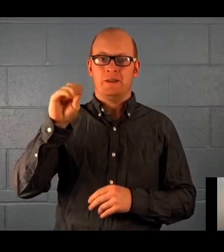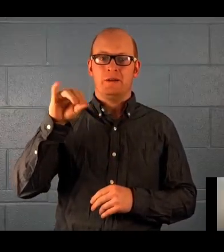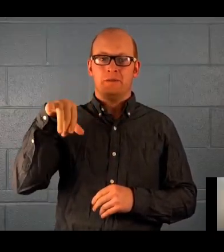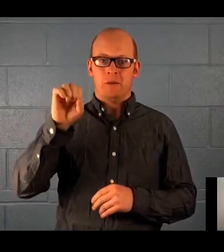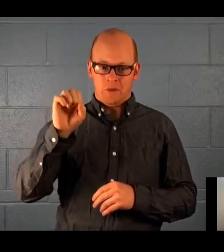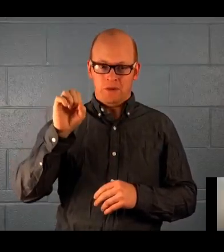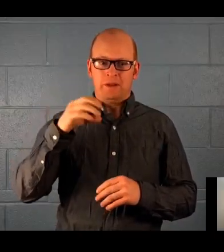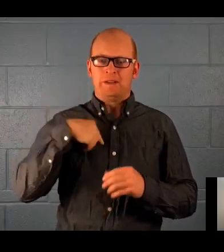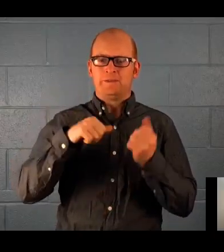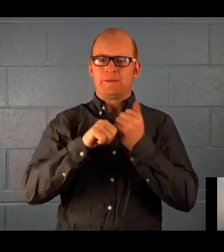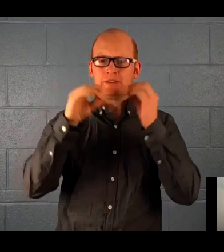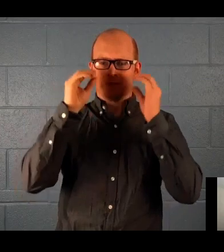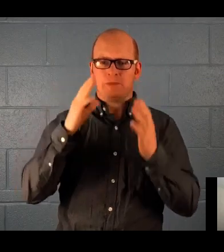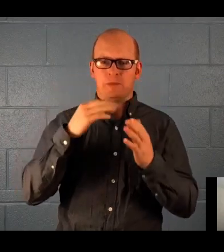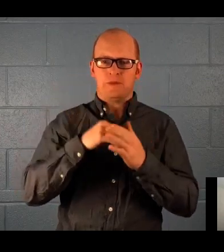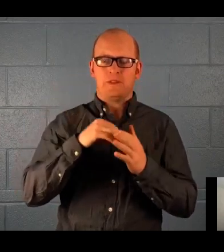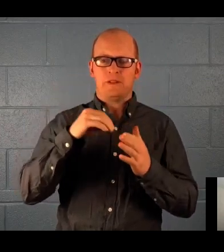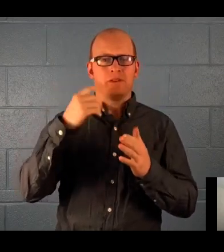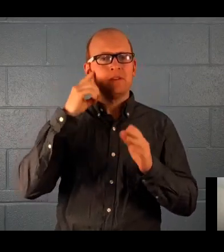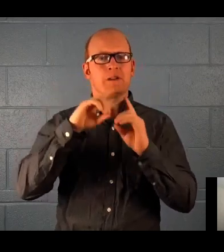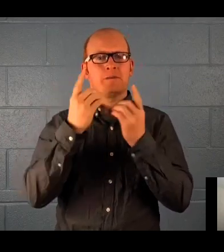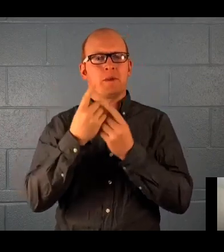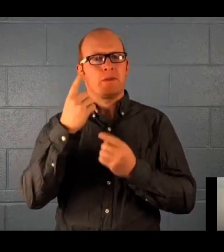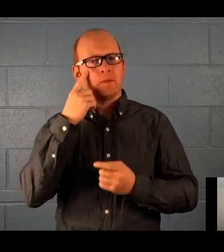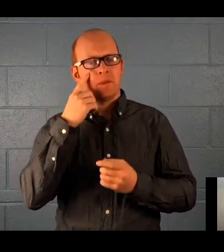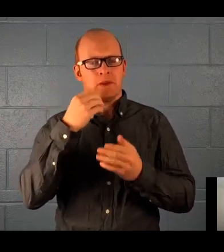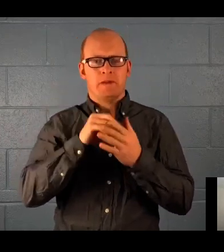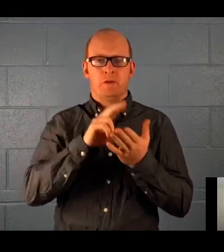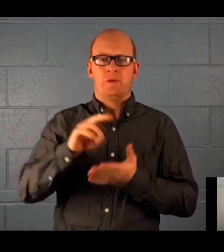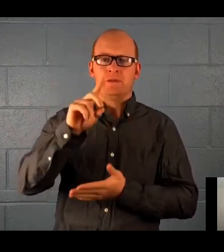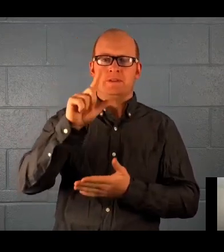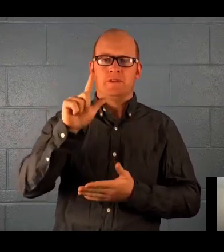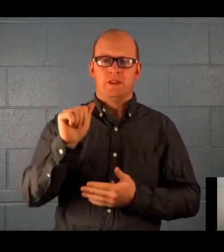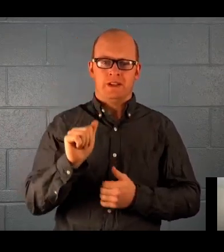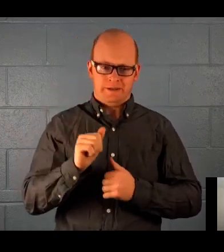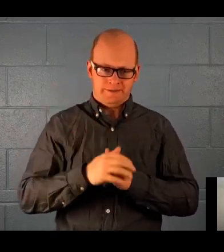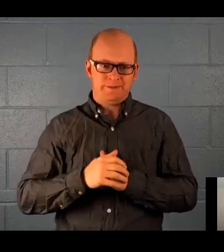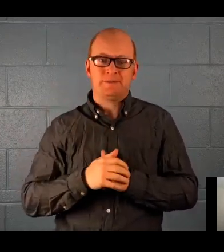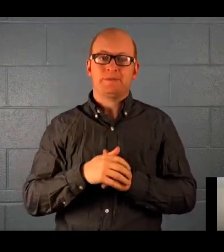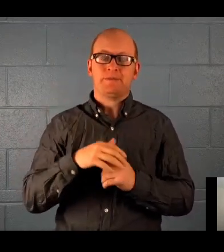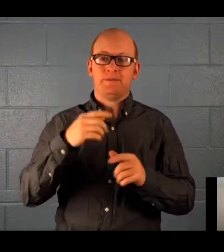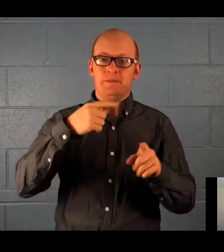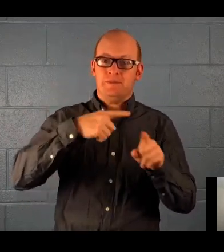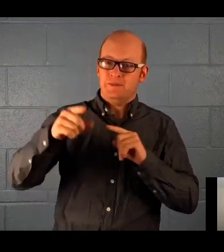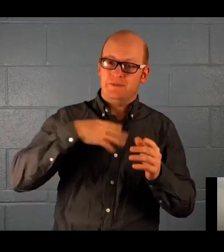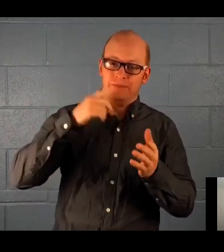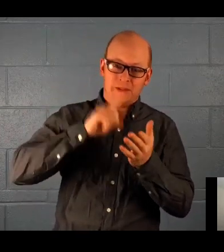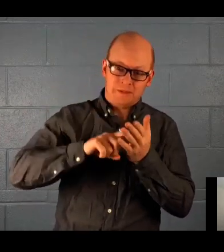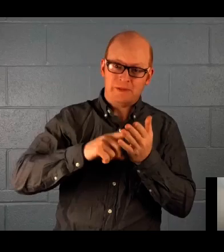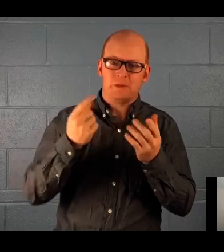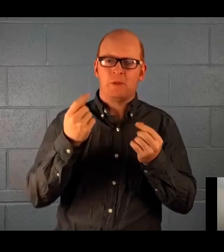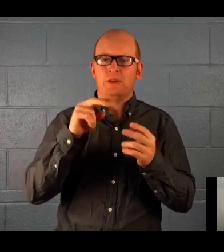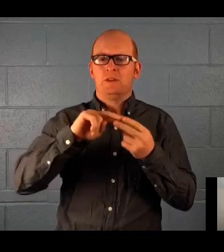Hi, my name is Shannon Boye, and I'm an assistant professor in the Department of Ophthalmology at the University of Florida.